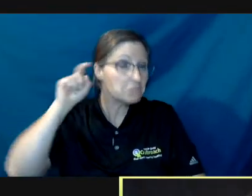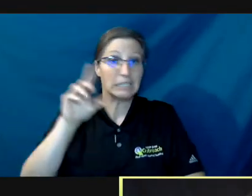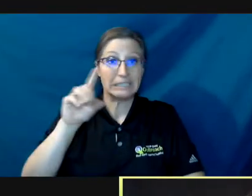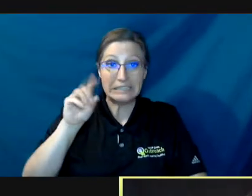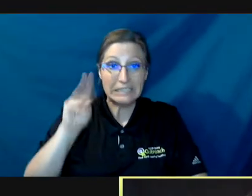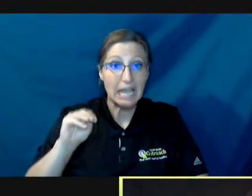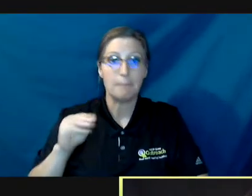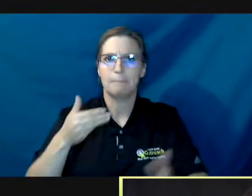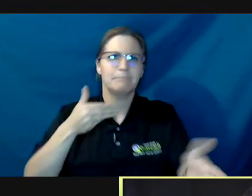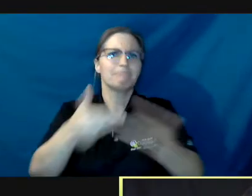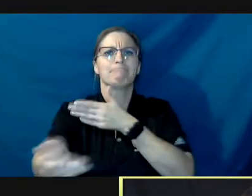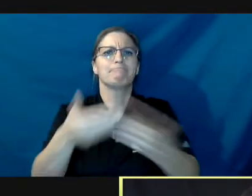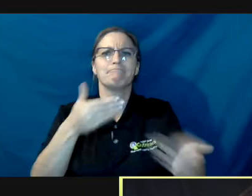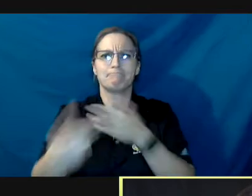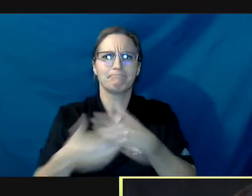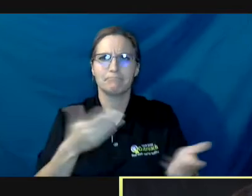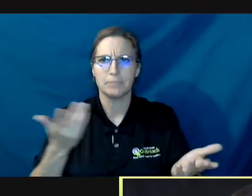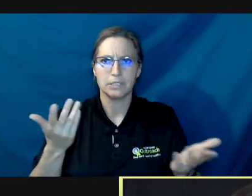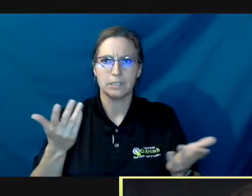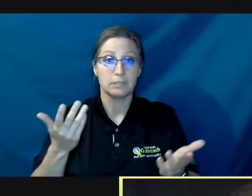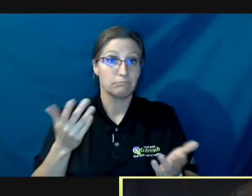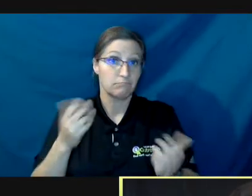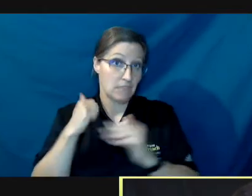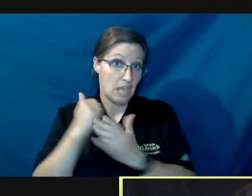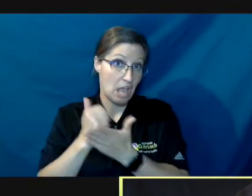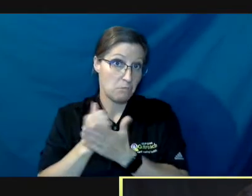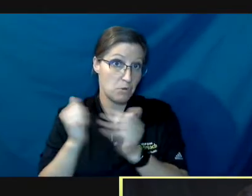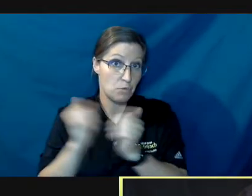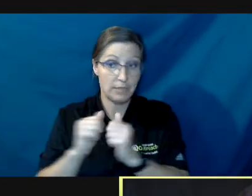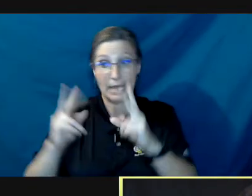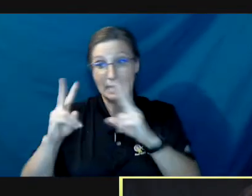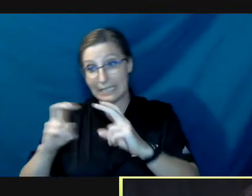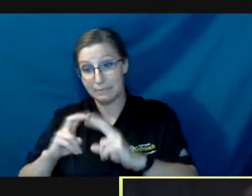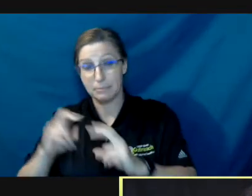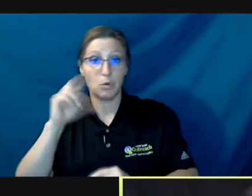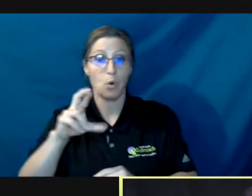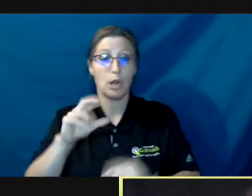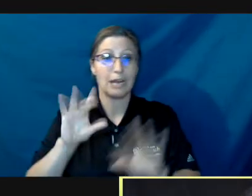to help even with assessment or clarification of their use